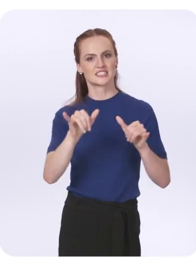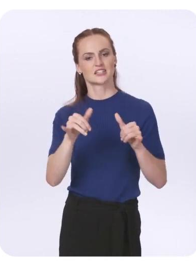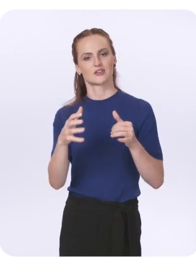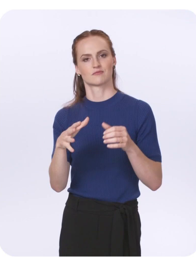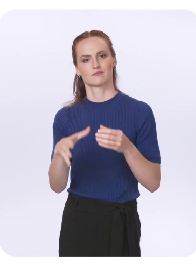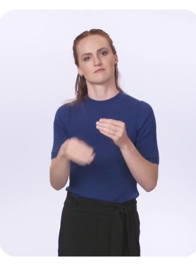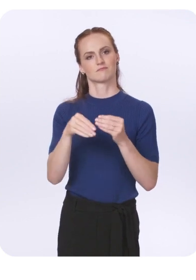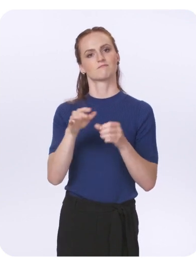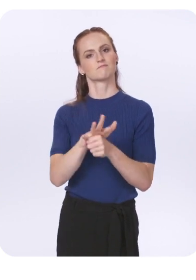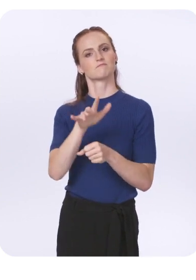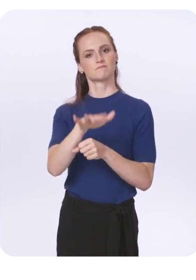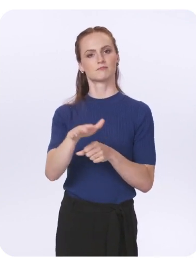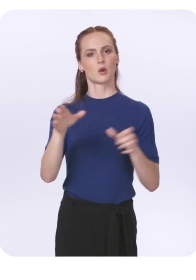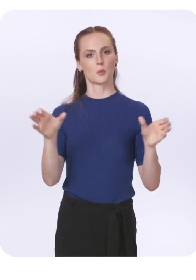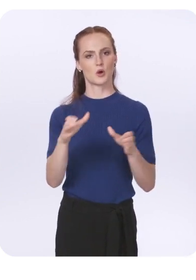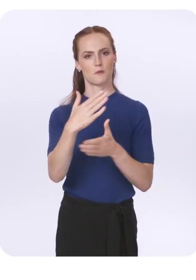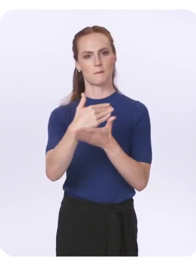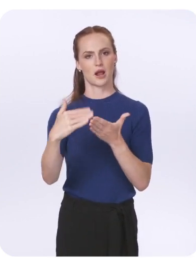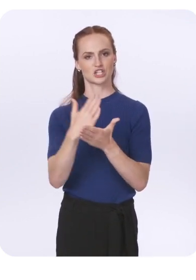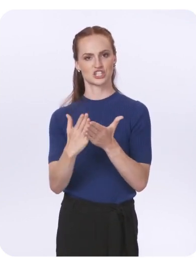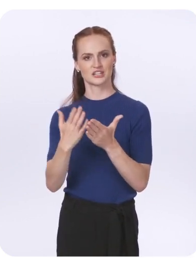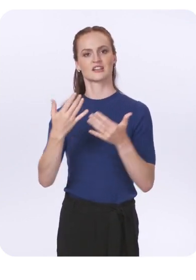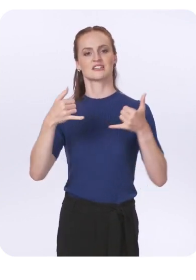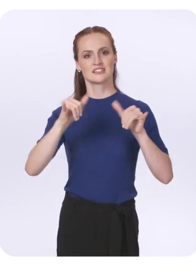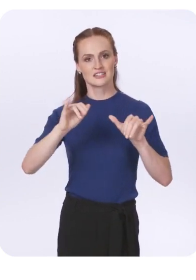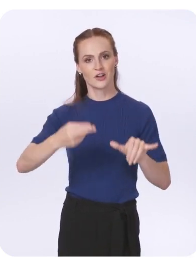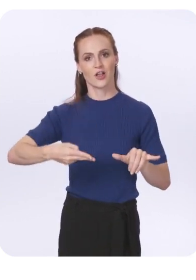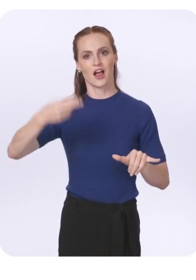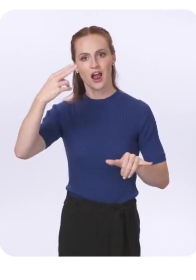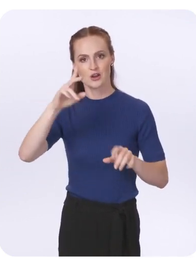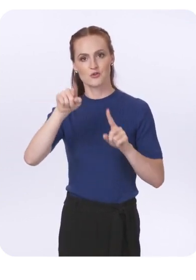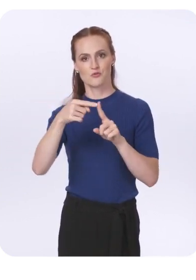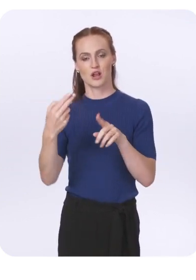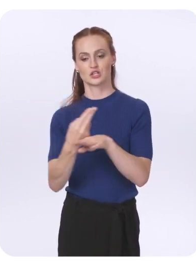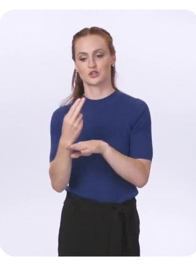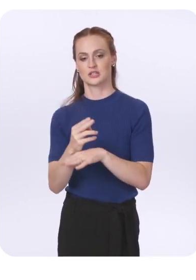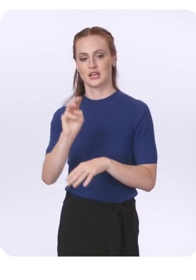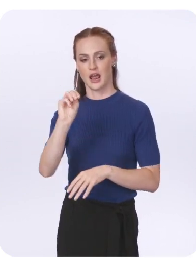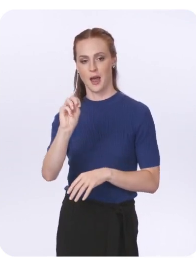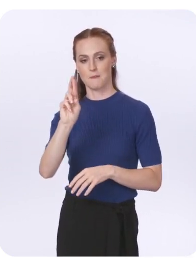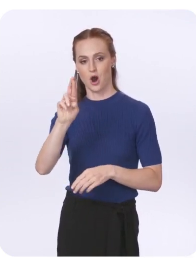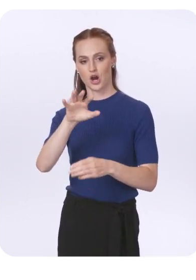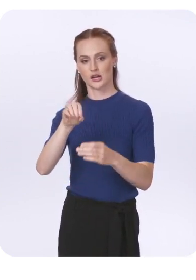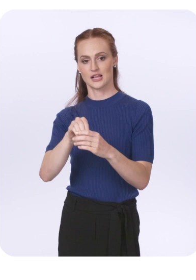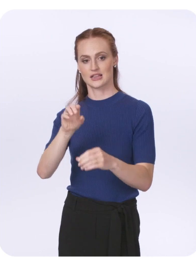that leftover perf budget is still significantly higher when using MR in the Quest 3